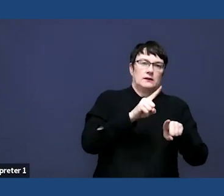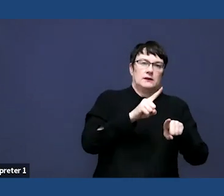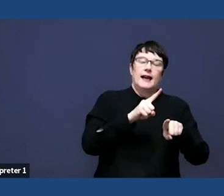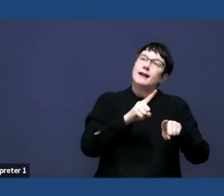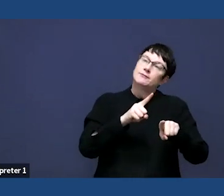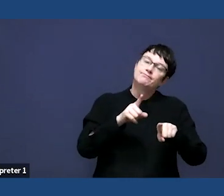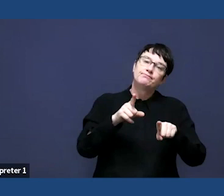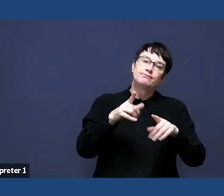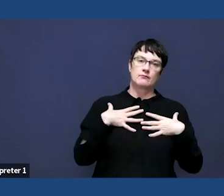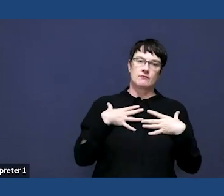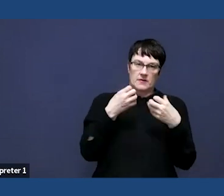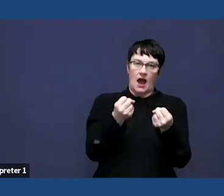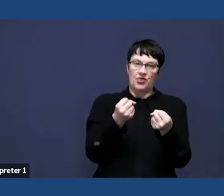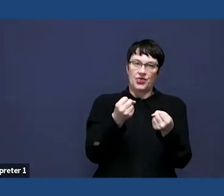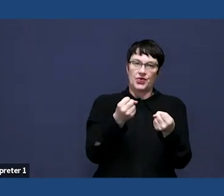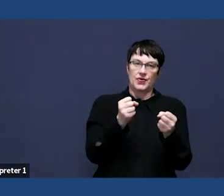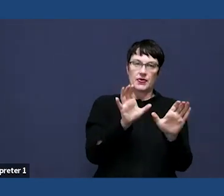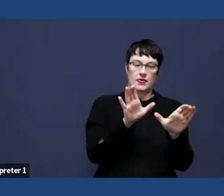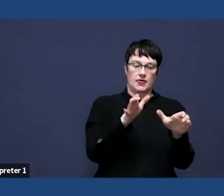this topic of ageing as we move forward.